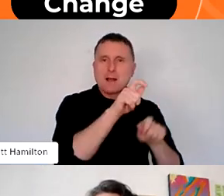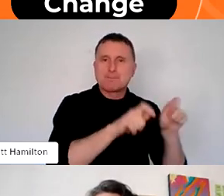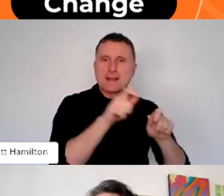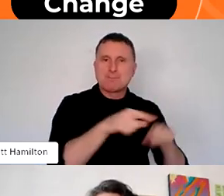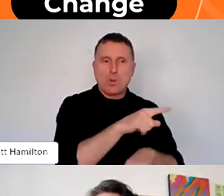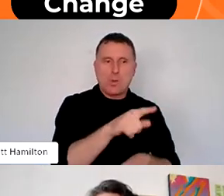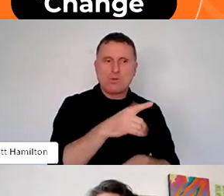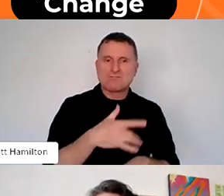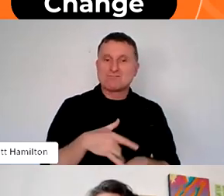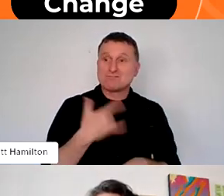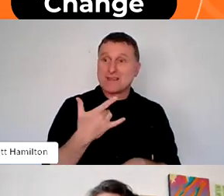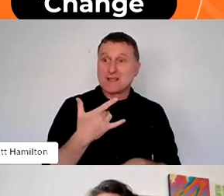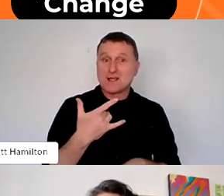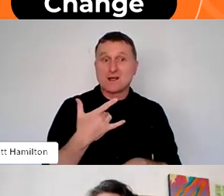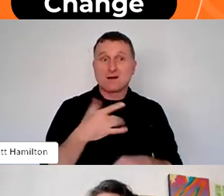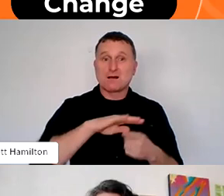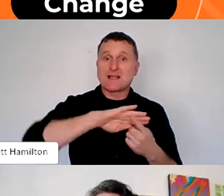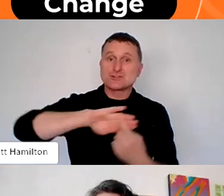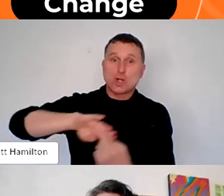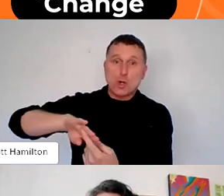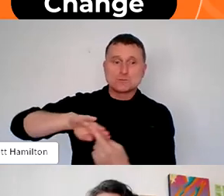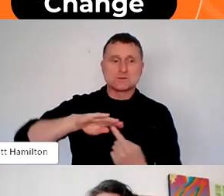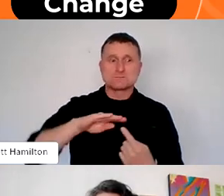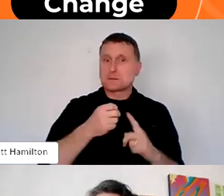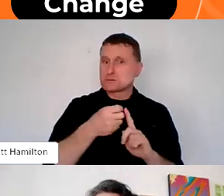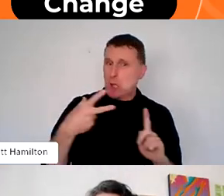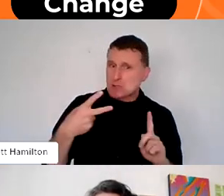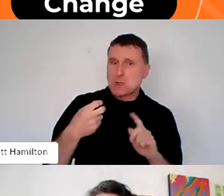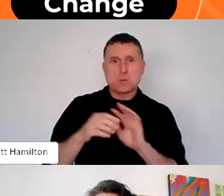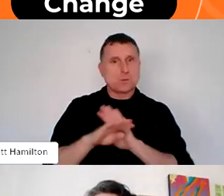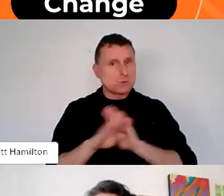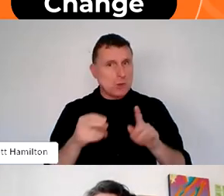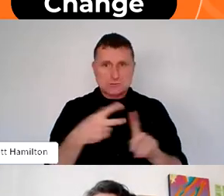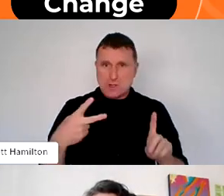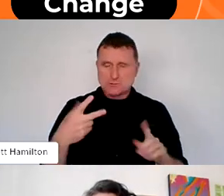diagnosis and what do we do to change this. I think there's a